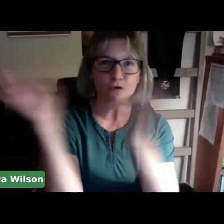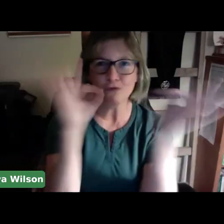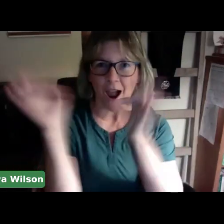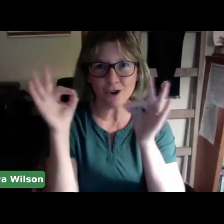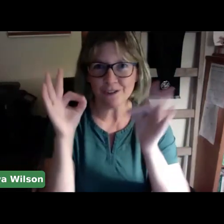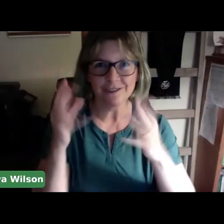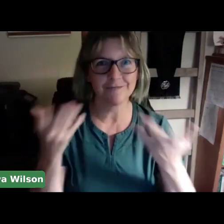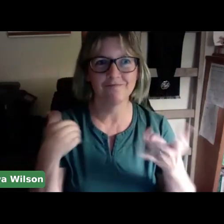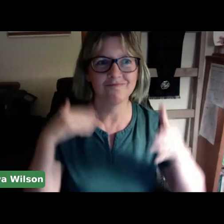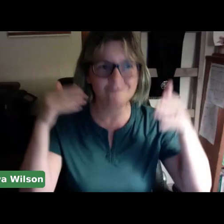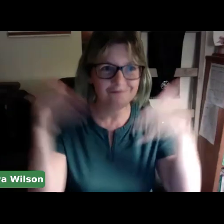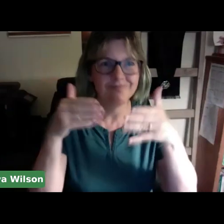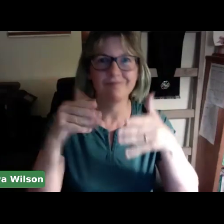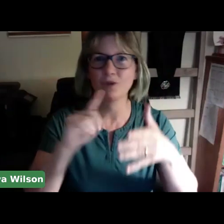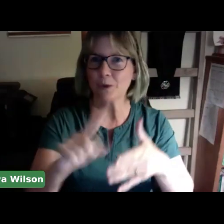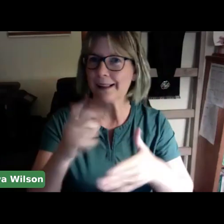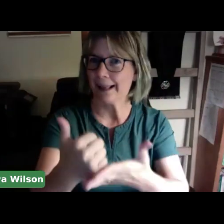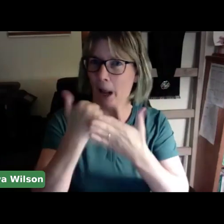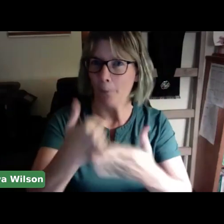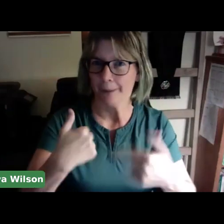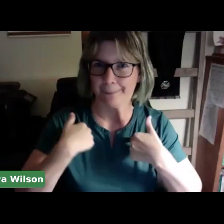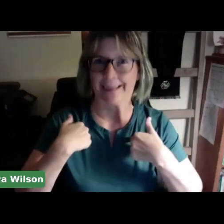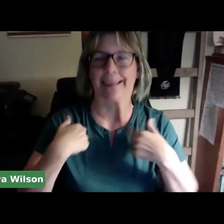I just get to focus in on what I'm doing in the moment.